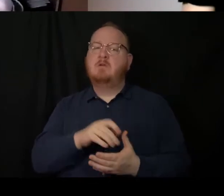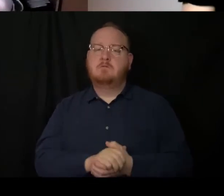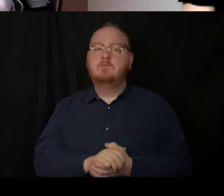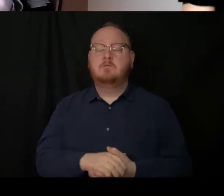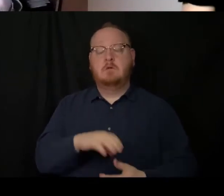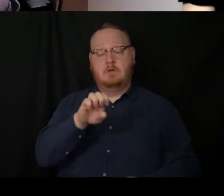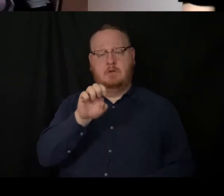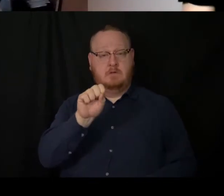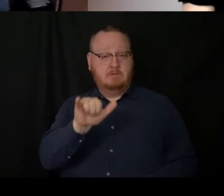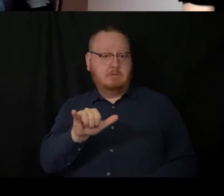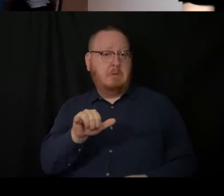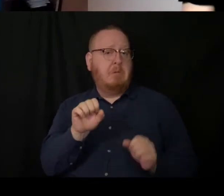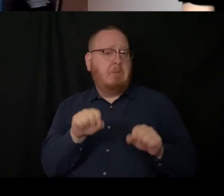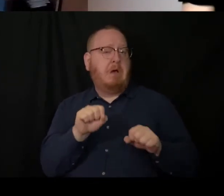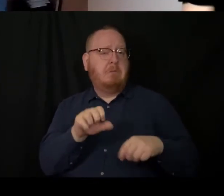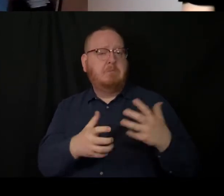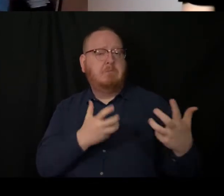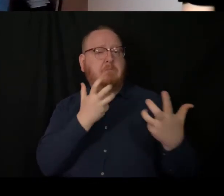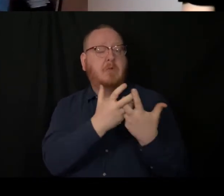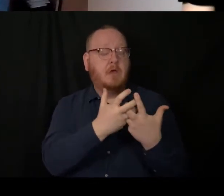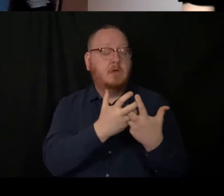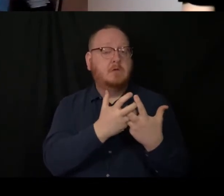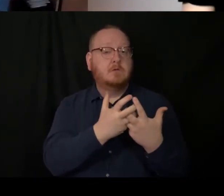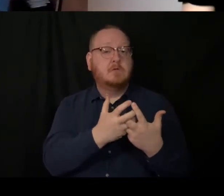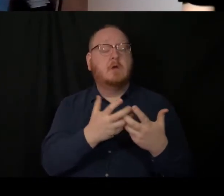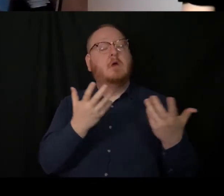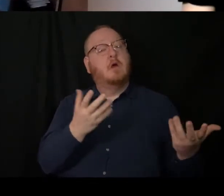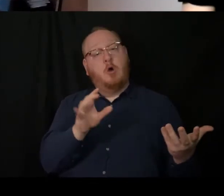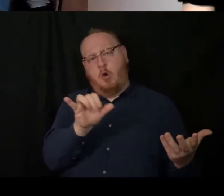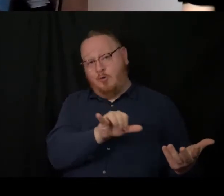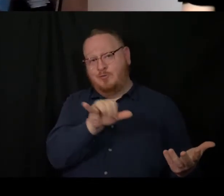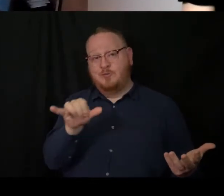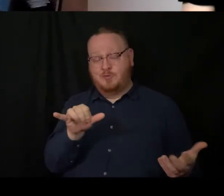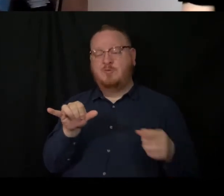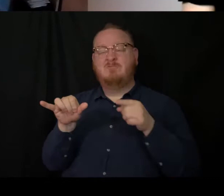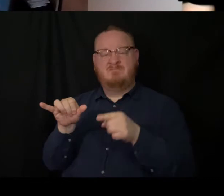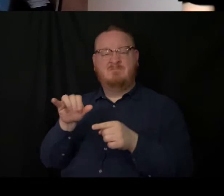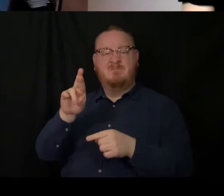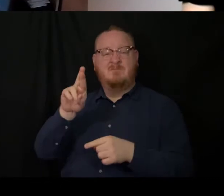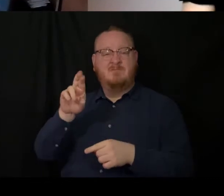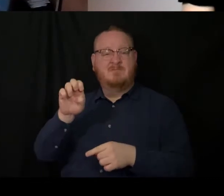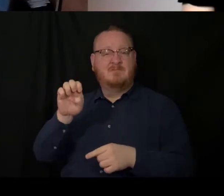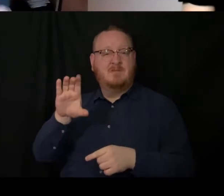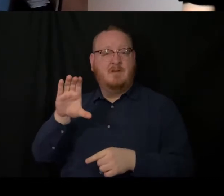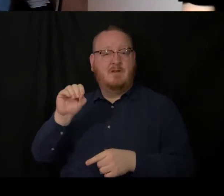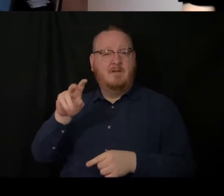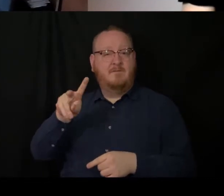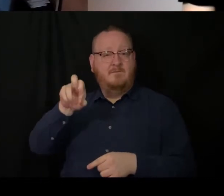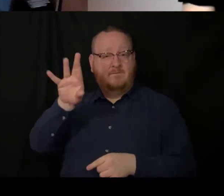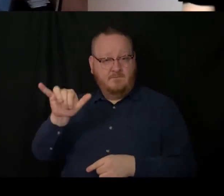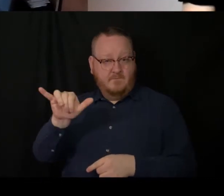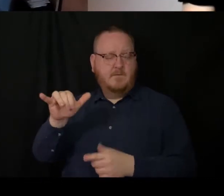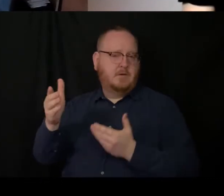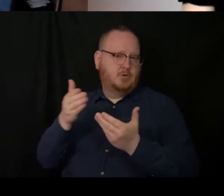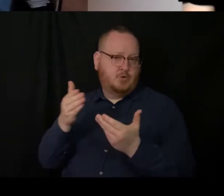may qualify, your child may also qualify for recovery services. So here in Ohio, recovery